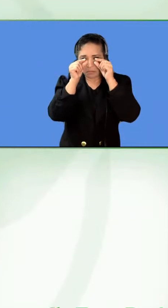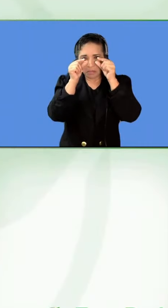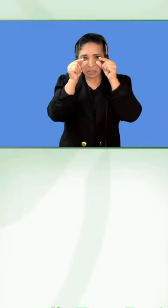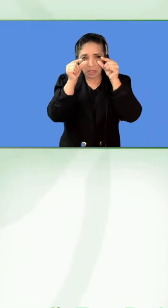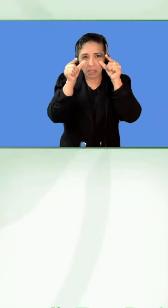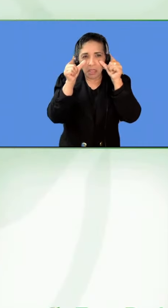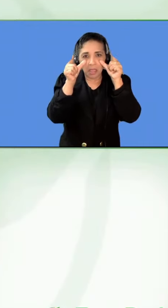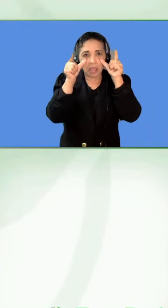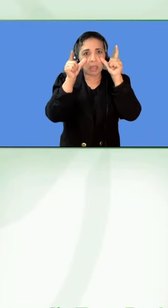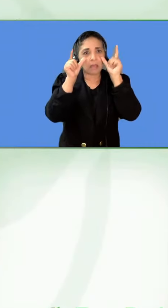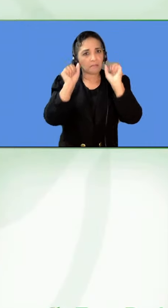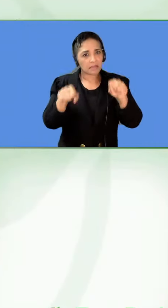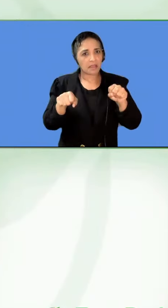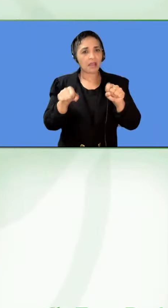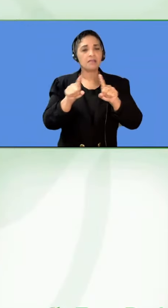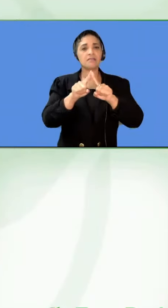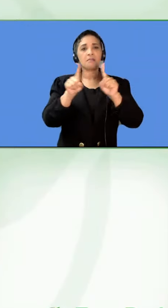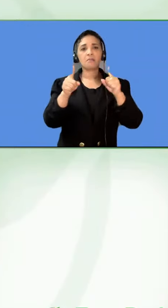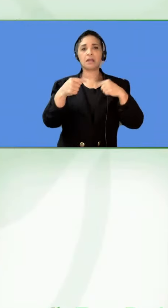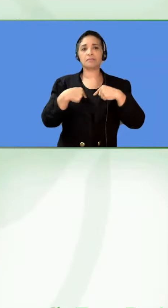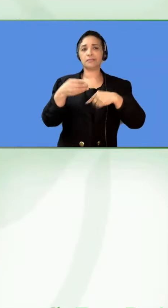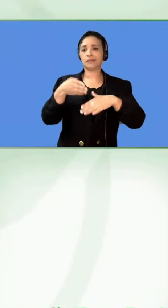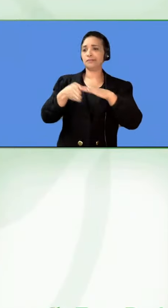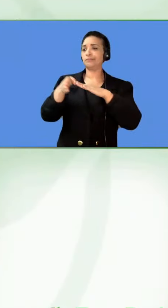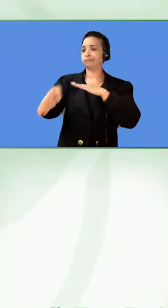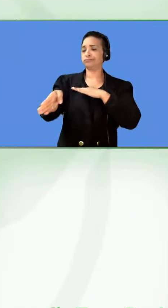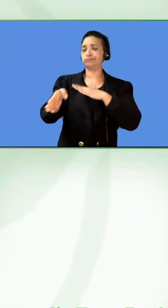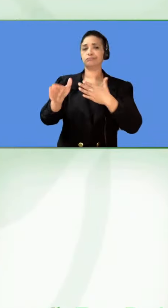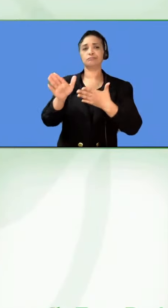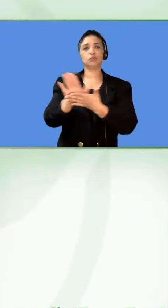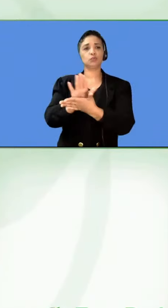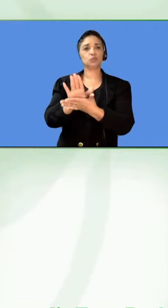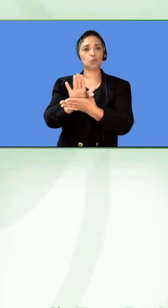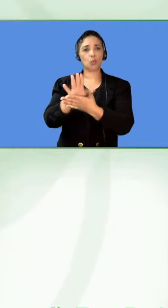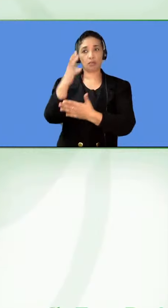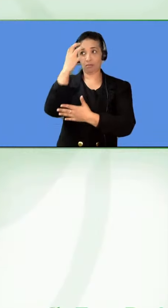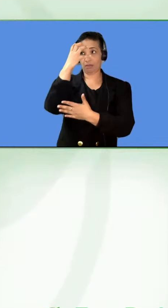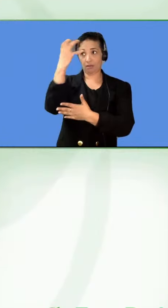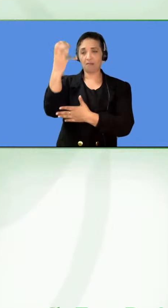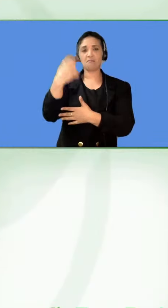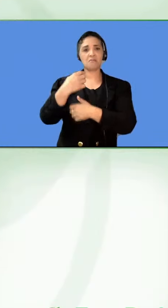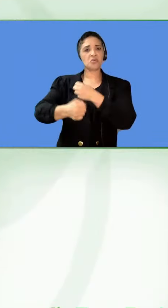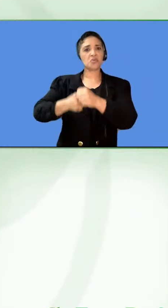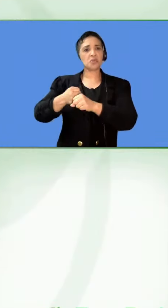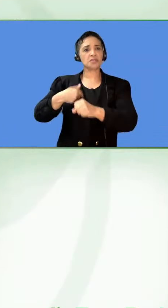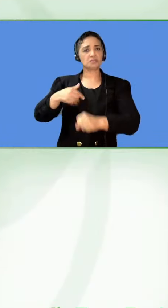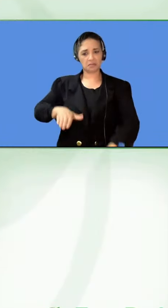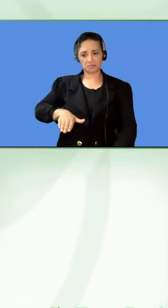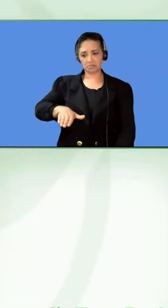I started going to public schools for quite a few years of my life, but after a while,